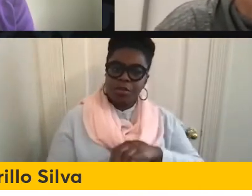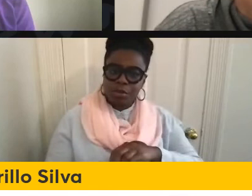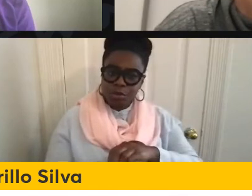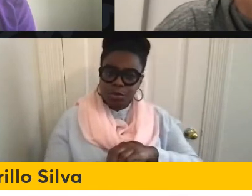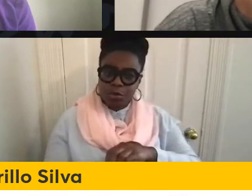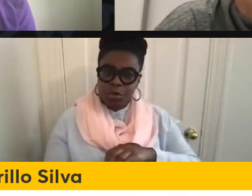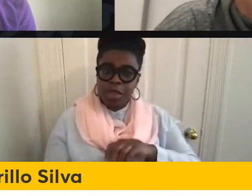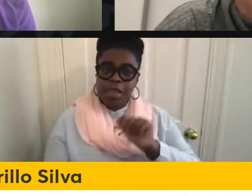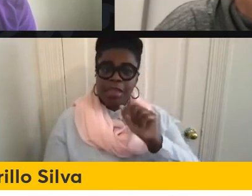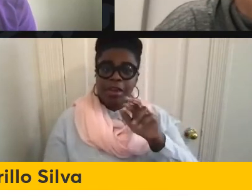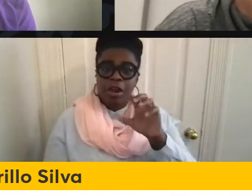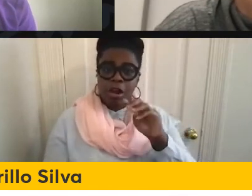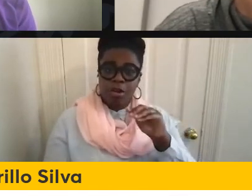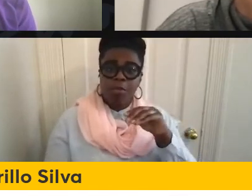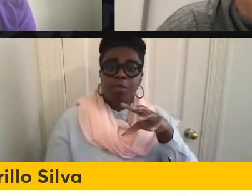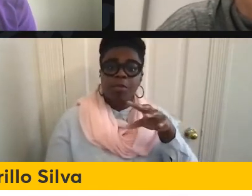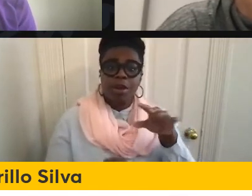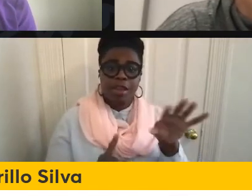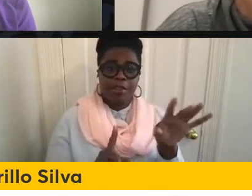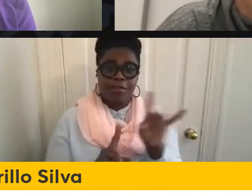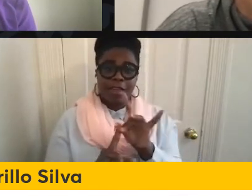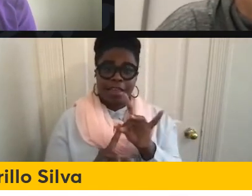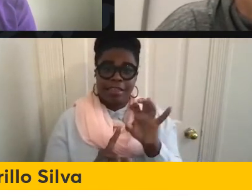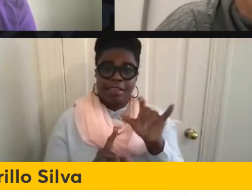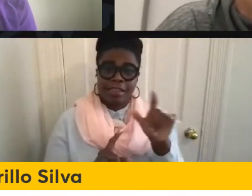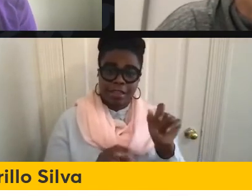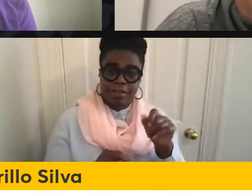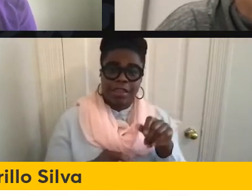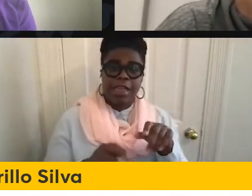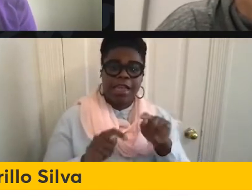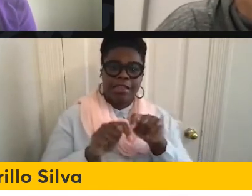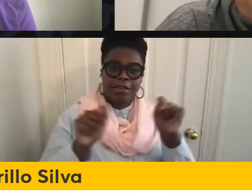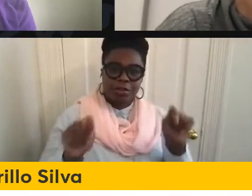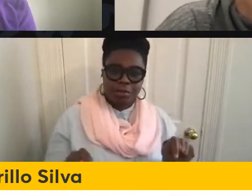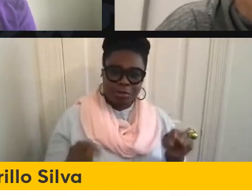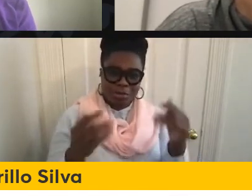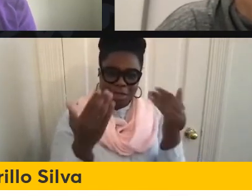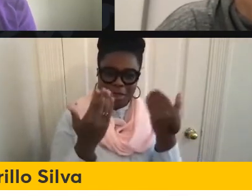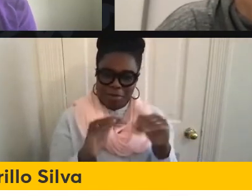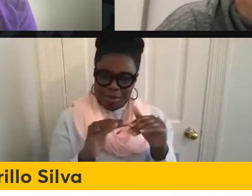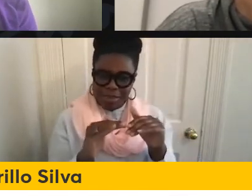cells and then conduct the transcriptional profiling, but then the samples were limiting. So unfortunately, we don't have that